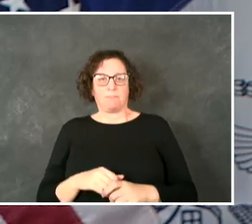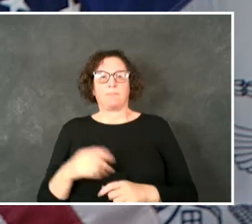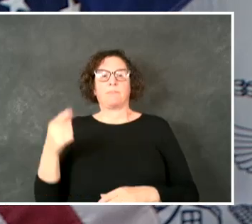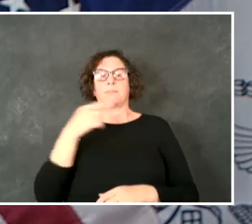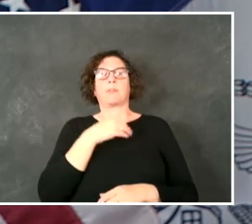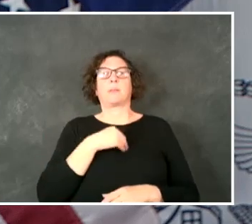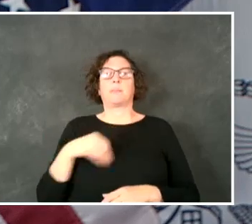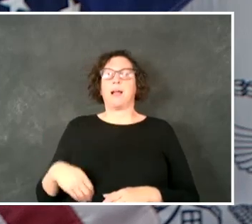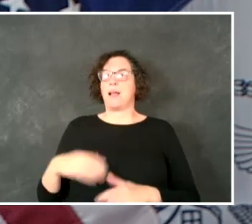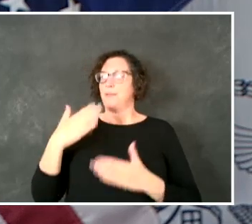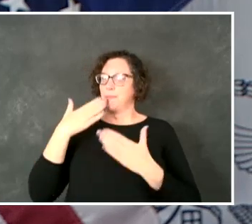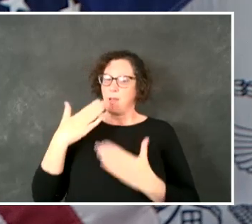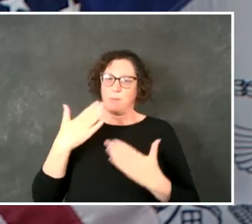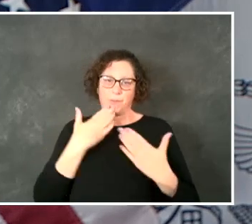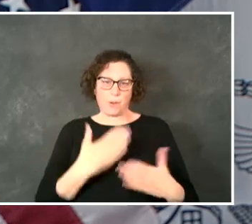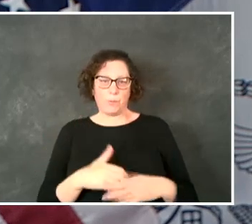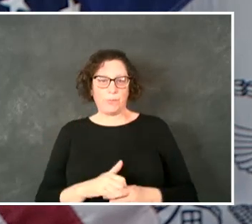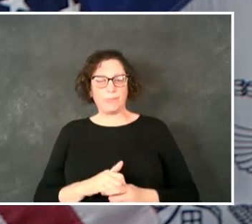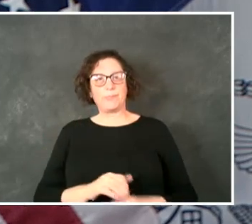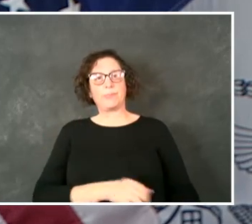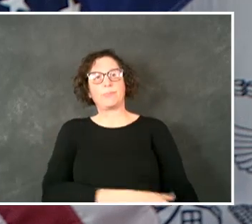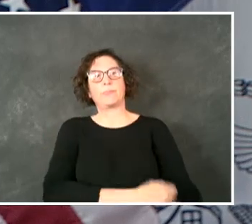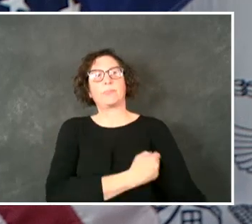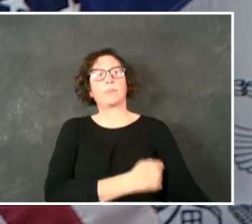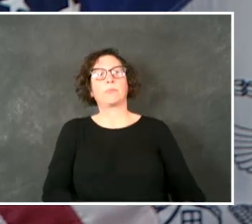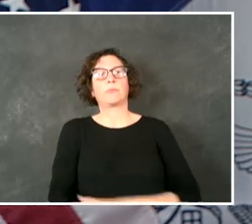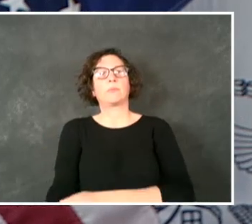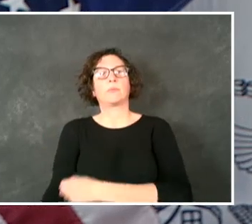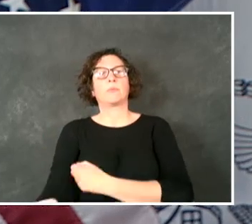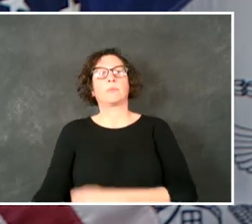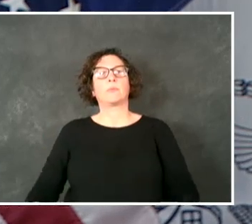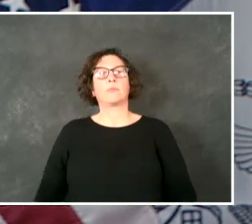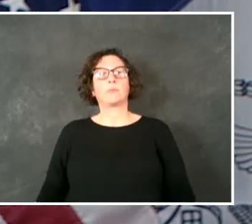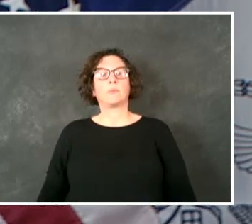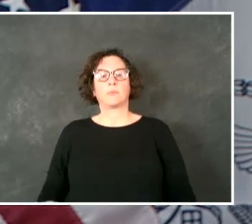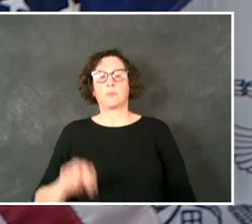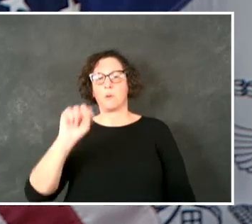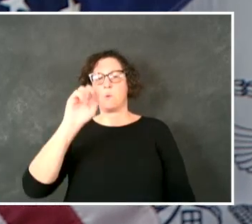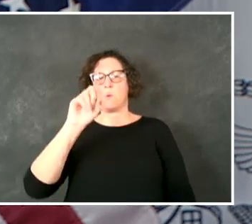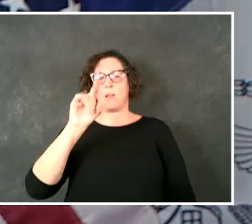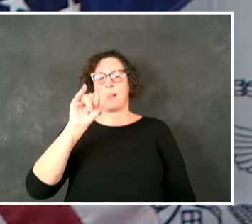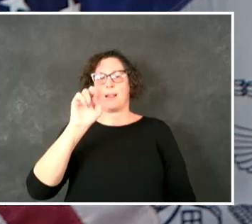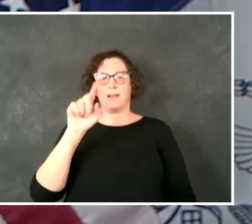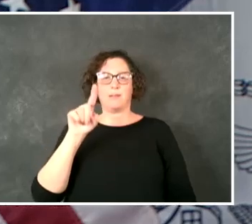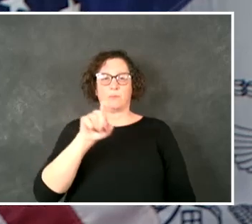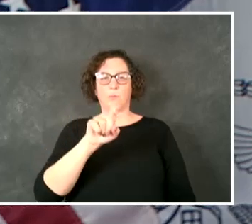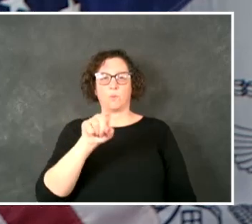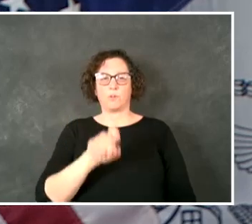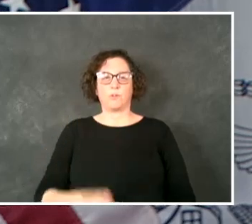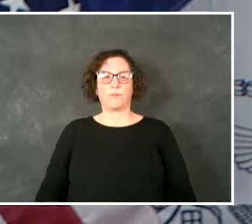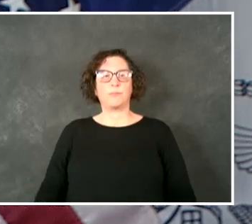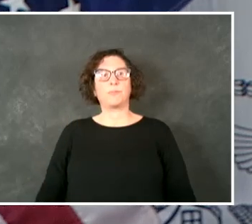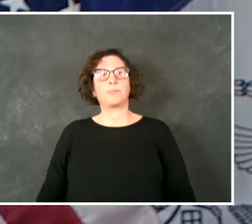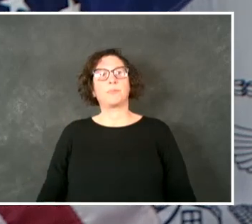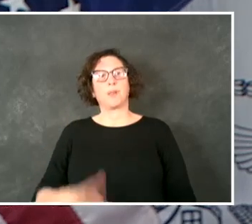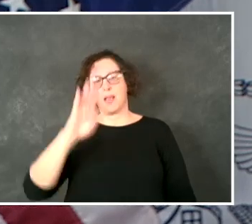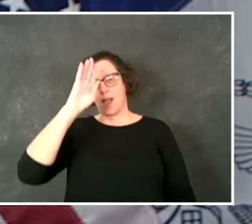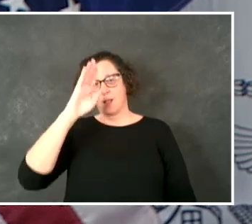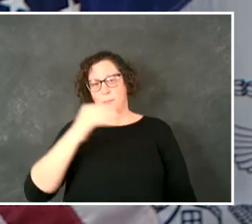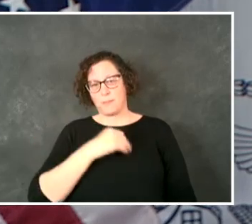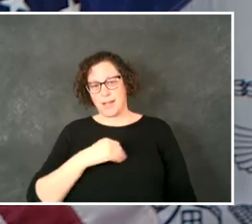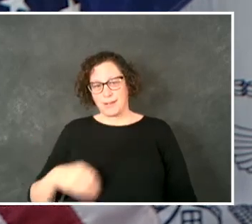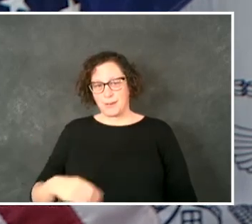ACCURATELY.